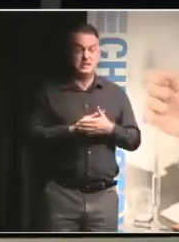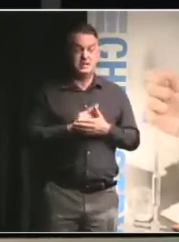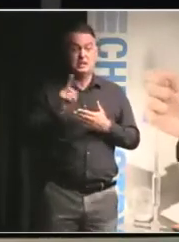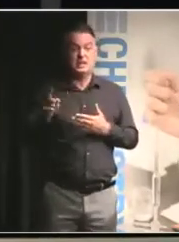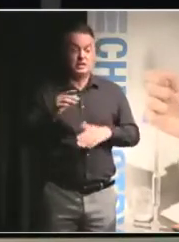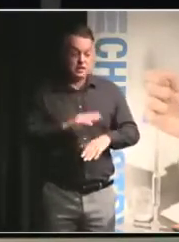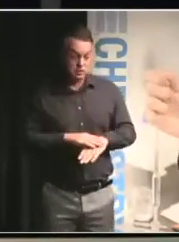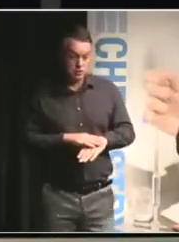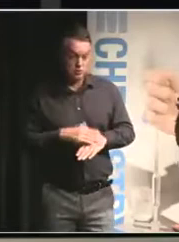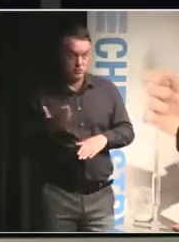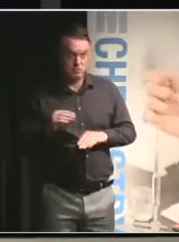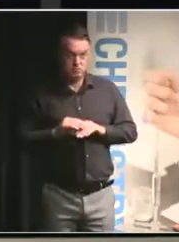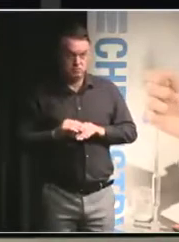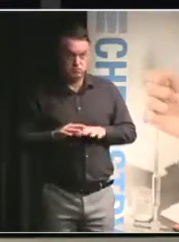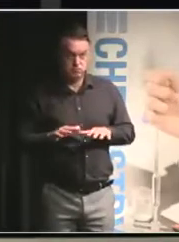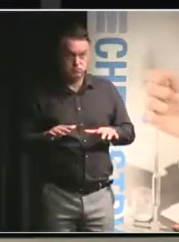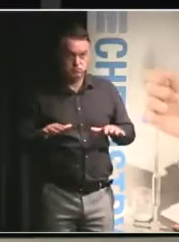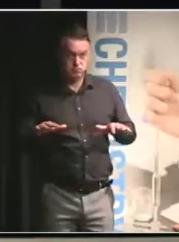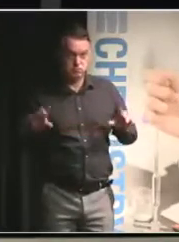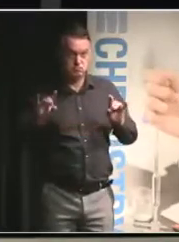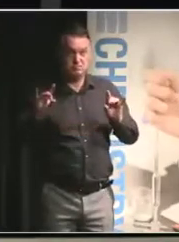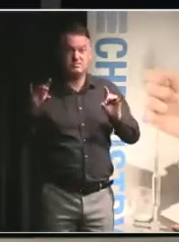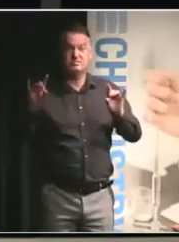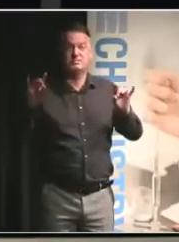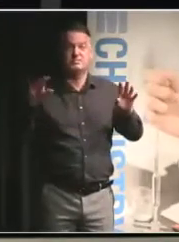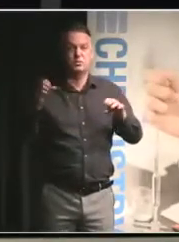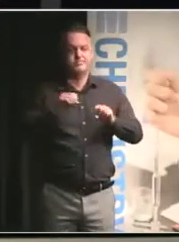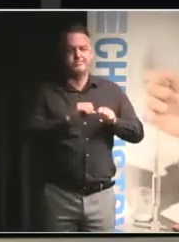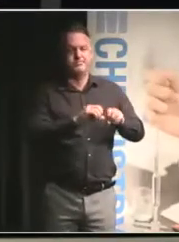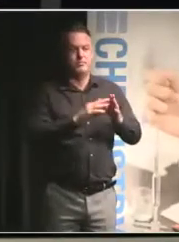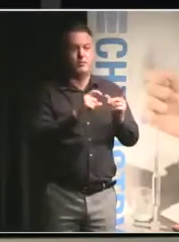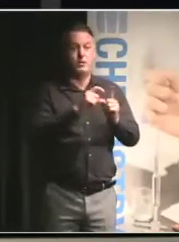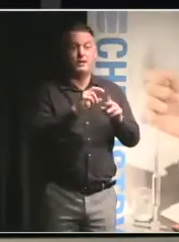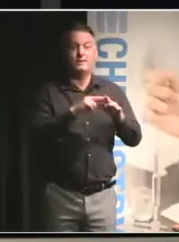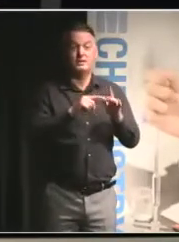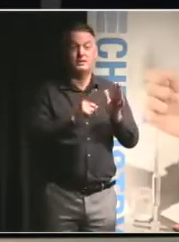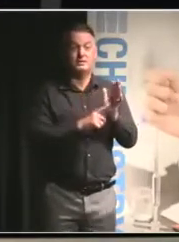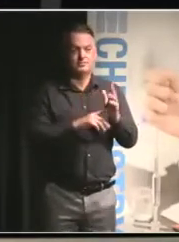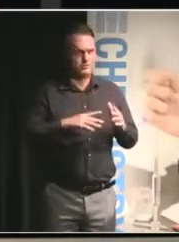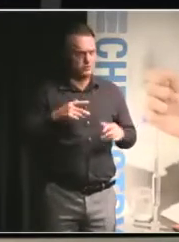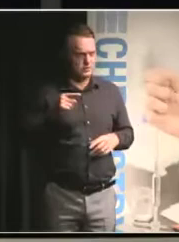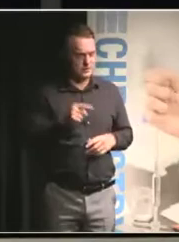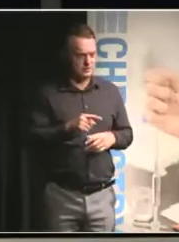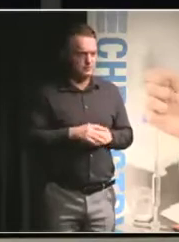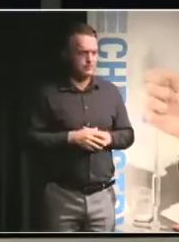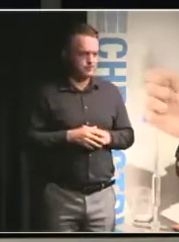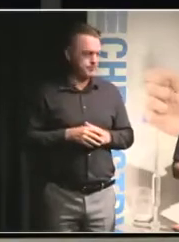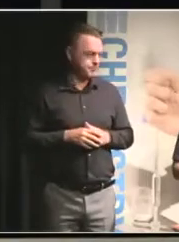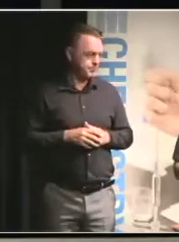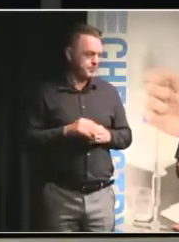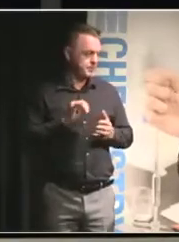in commerce or accumulating in some landfill somewhere. So that's the point of it and so to me